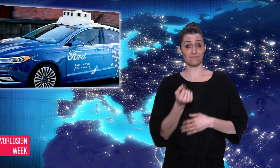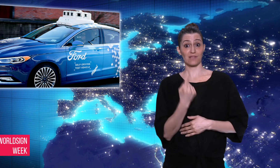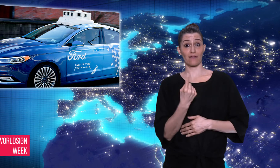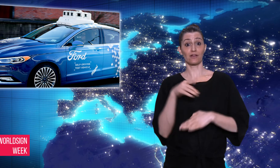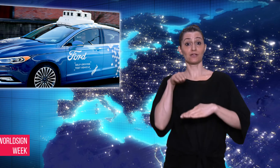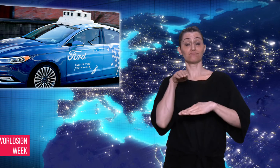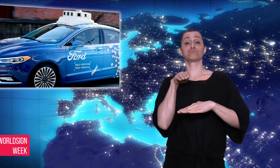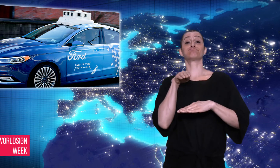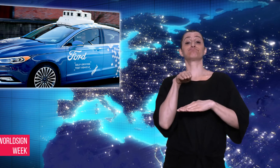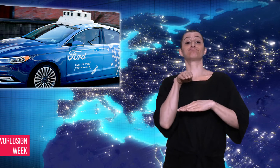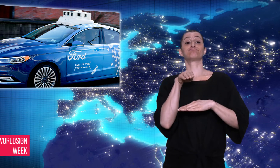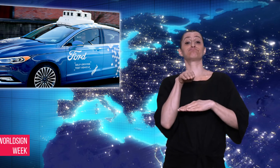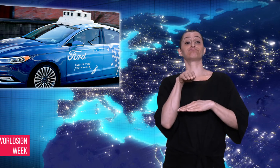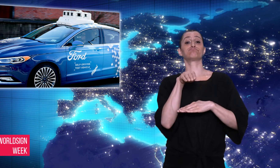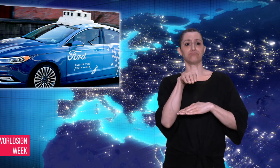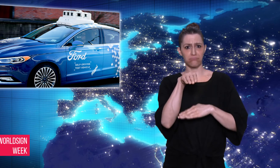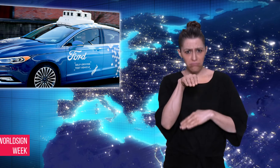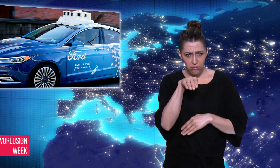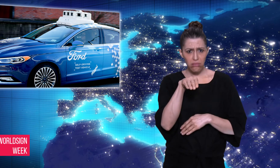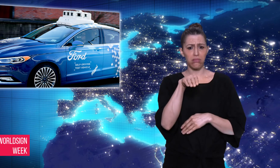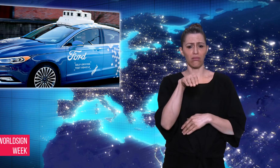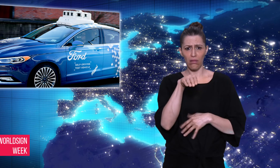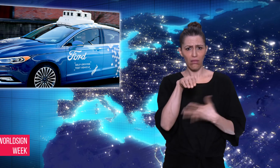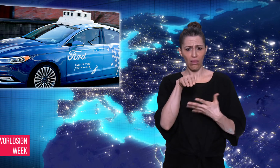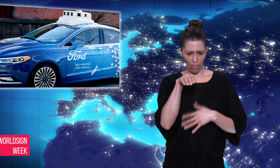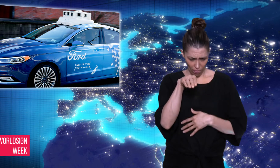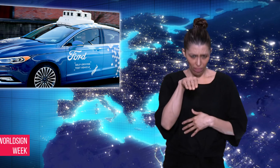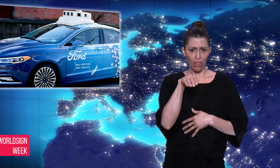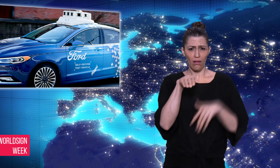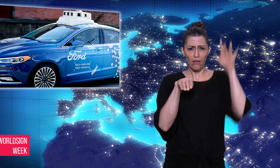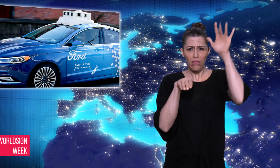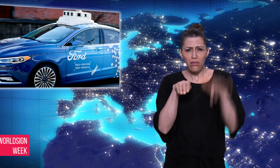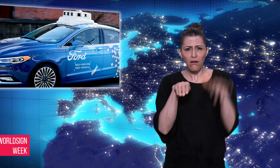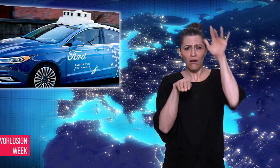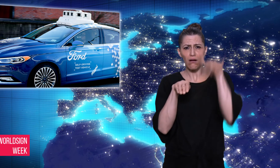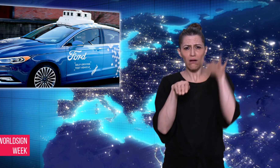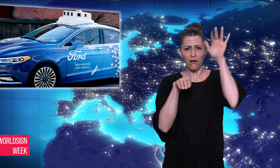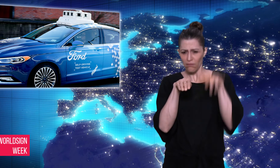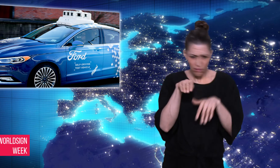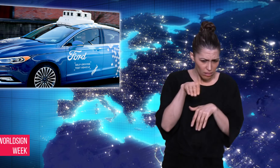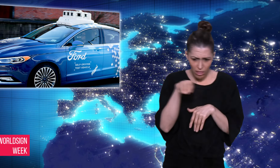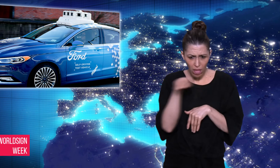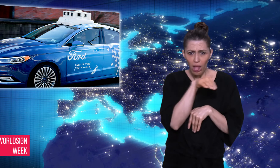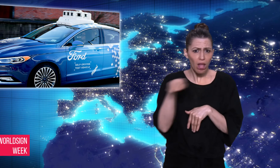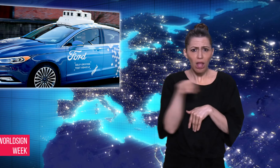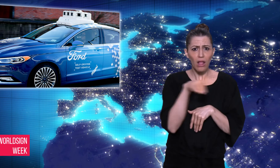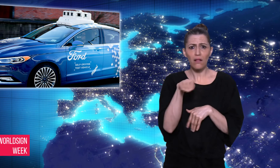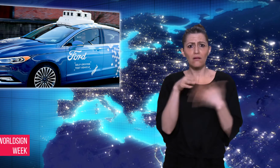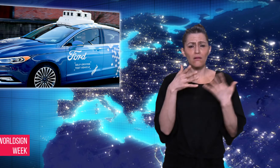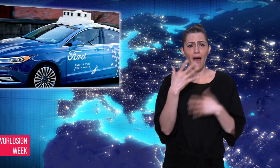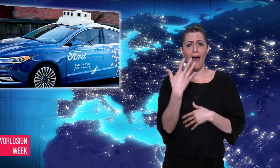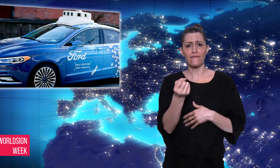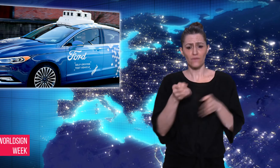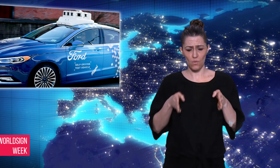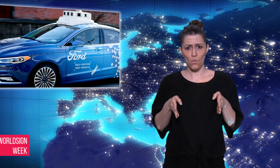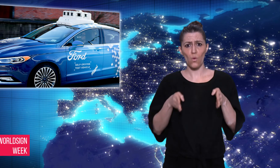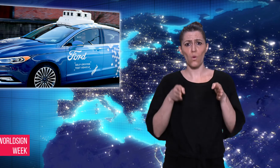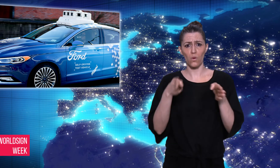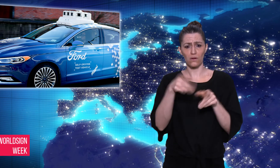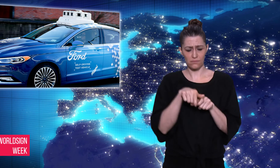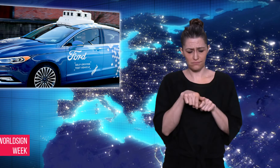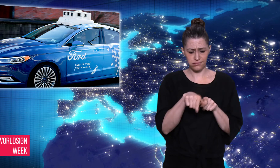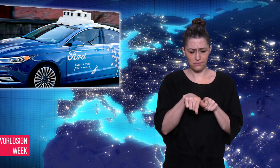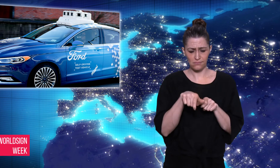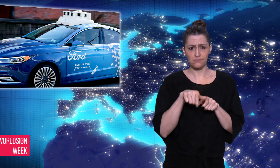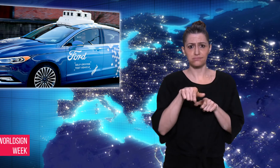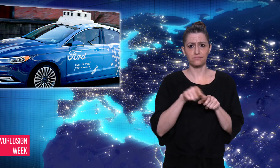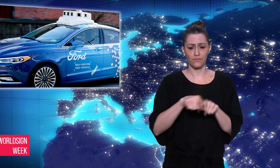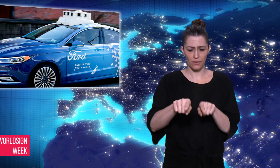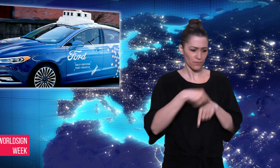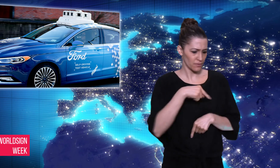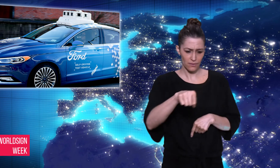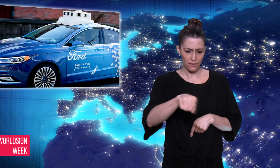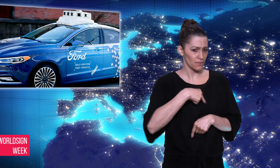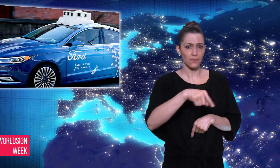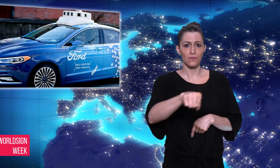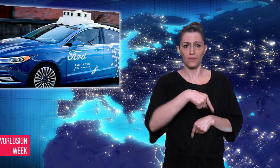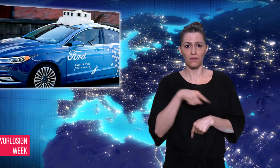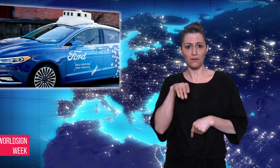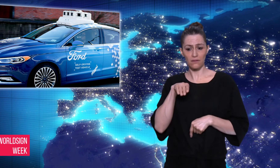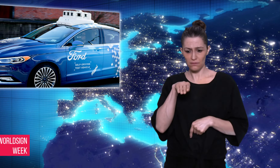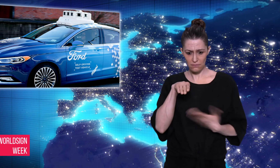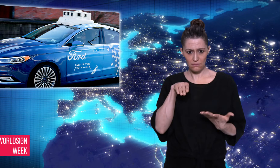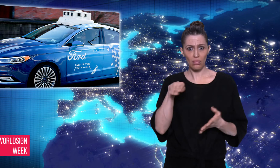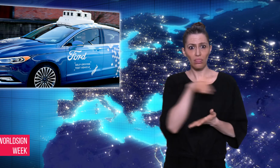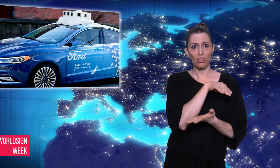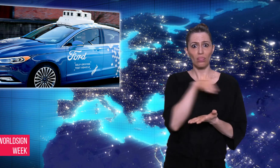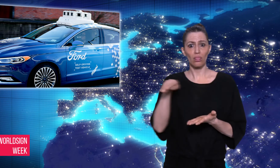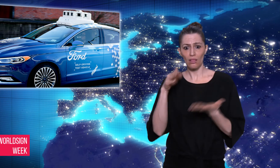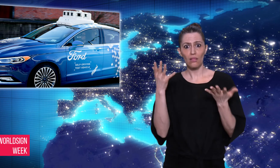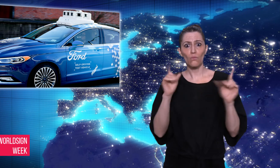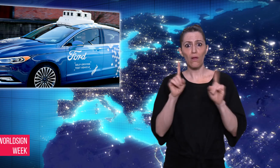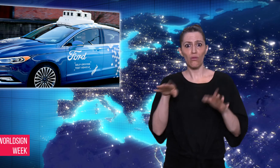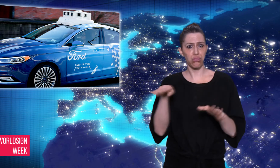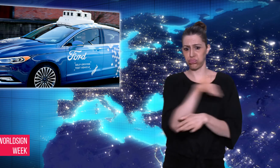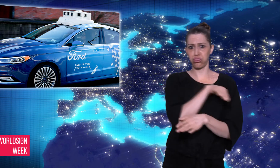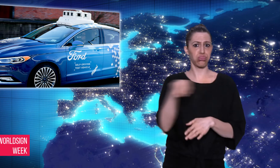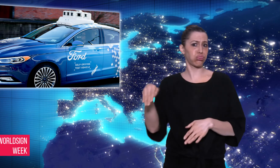These self-driving cars struggle with being able to